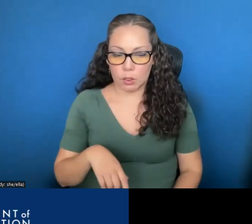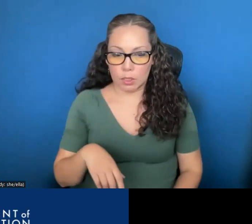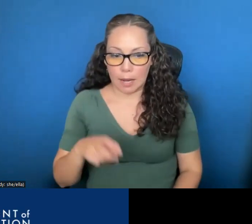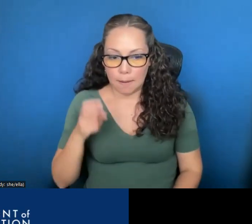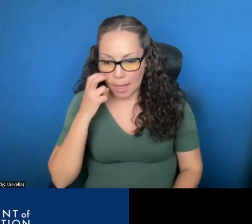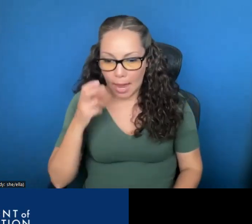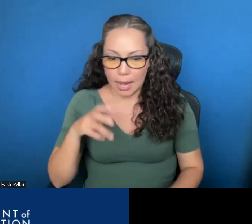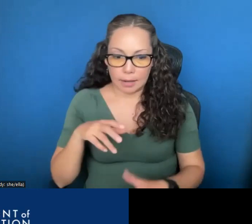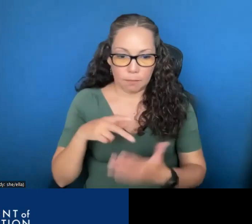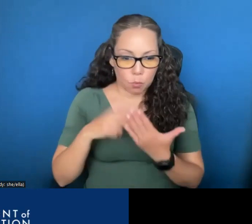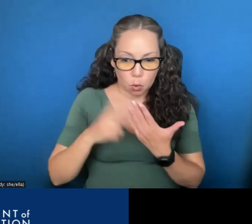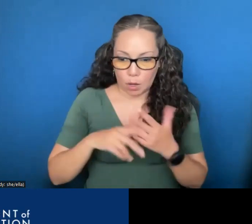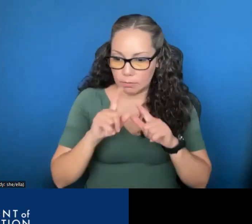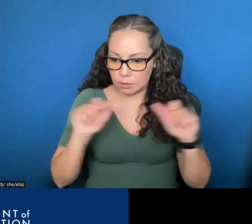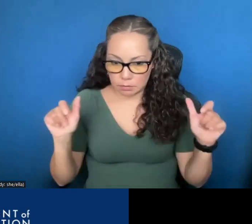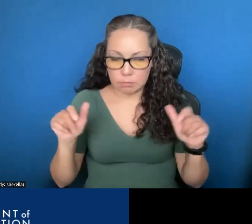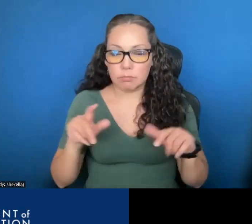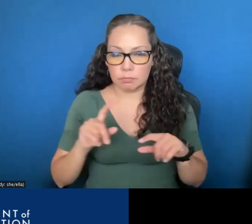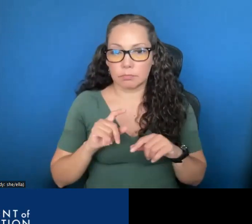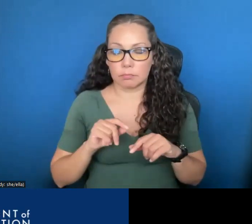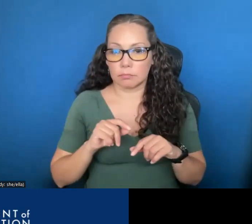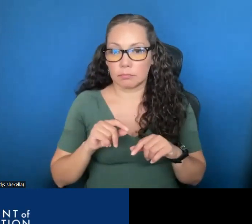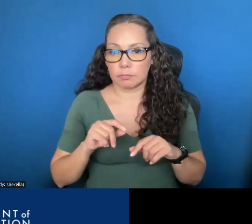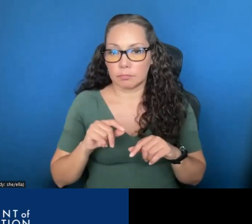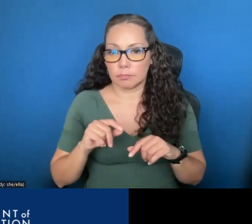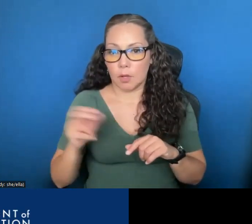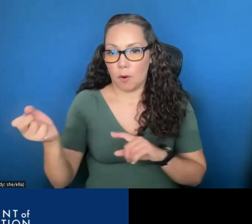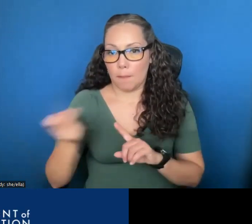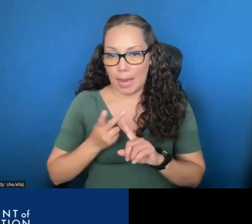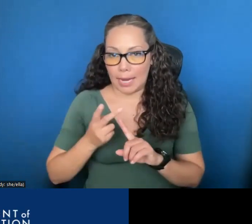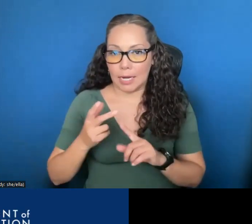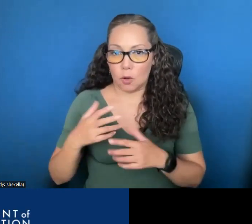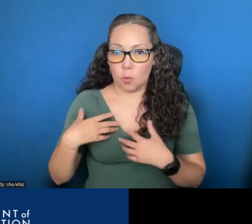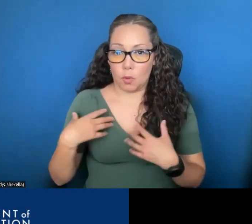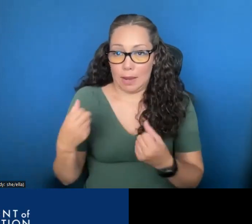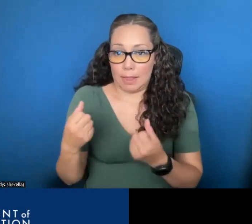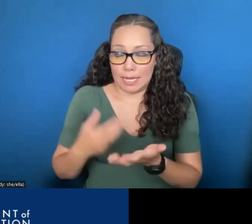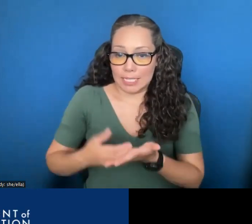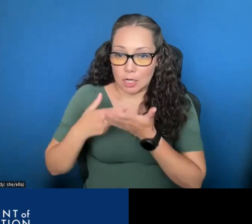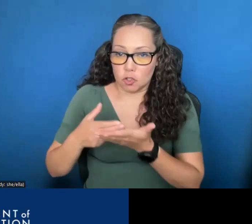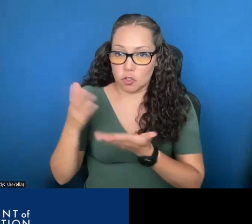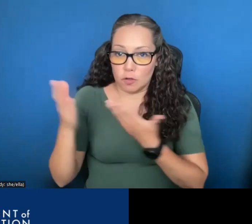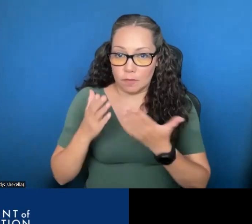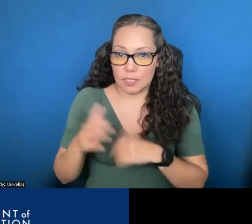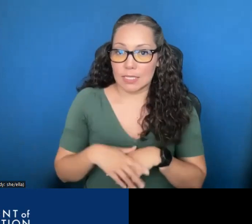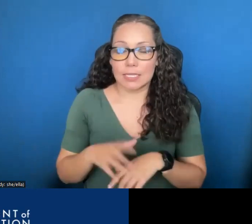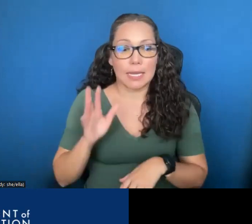into our Vocational Rehabilitation programs the reason I bring this up is As been mentioned before